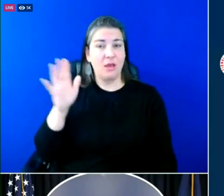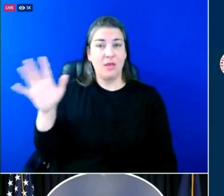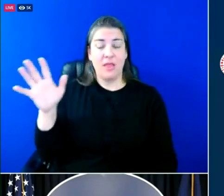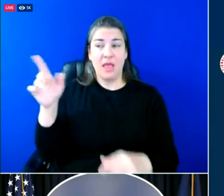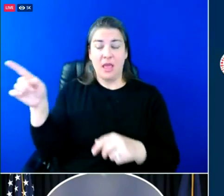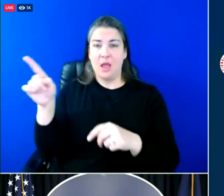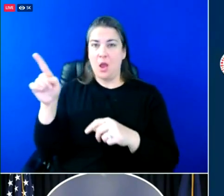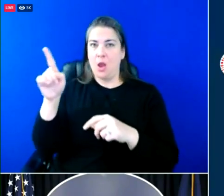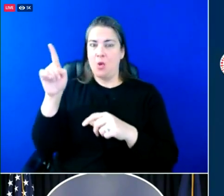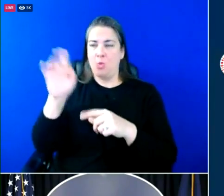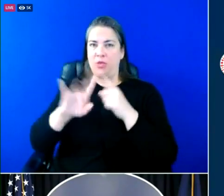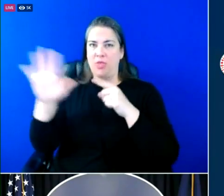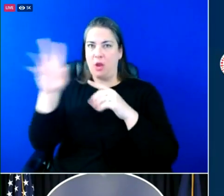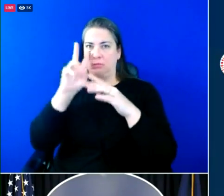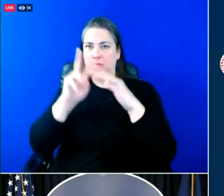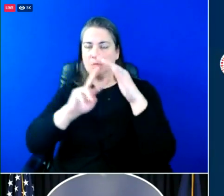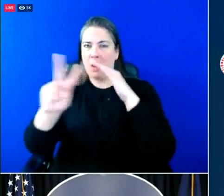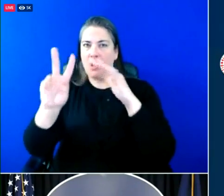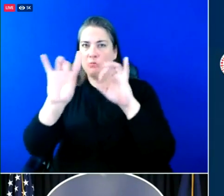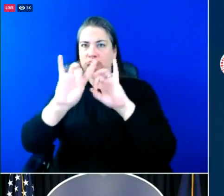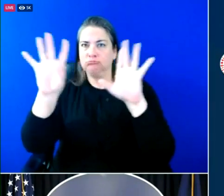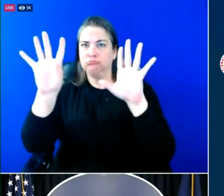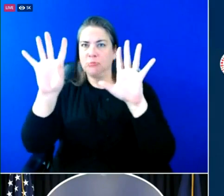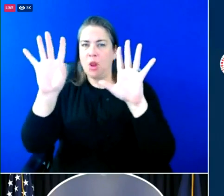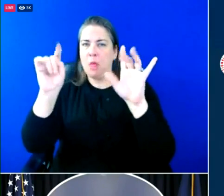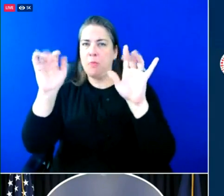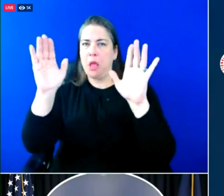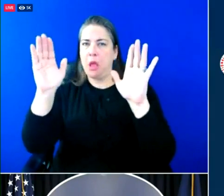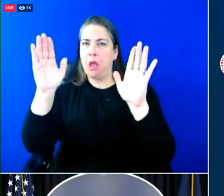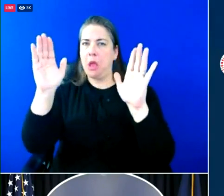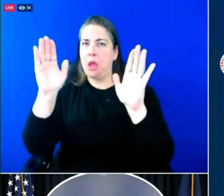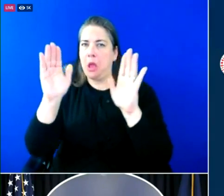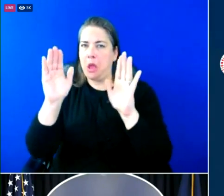in total accumulation, but it's scripted to be a quarter inch to a half